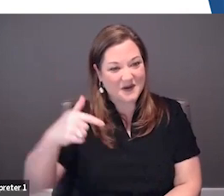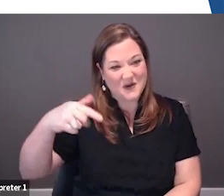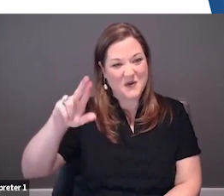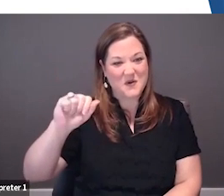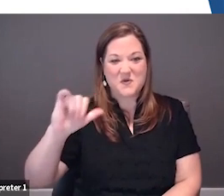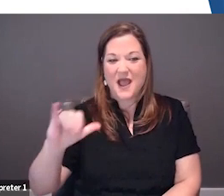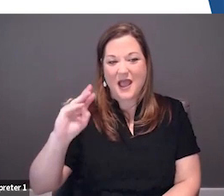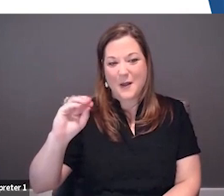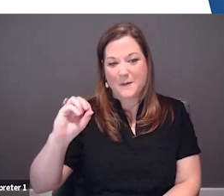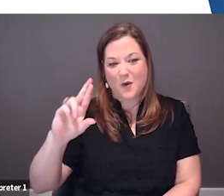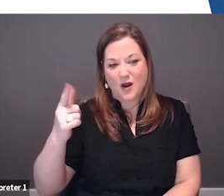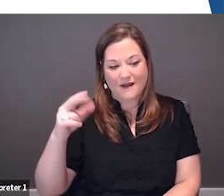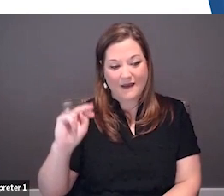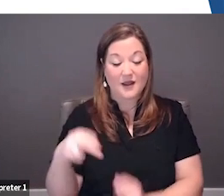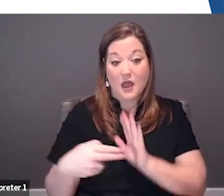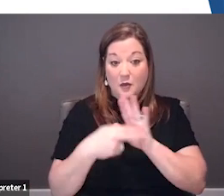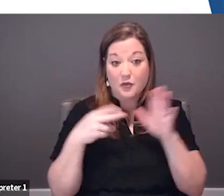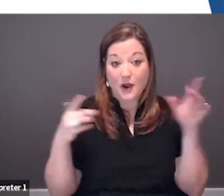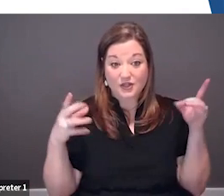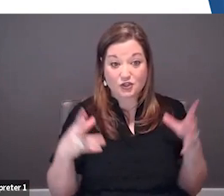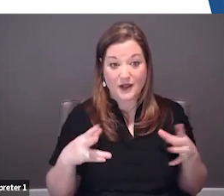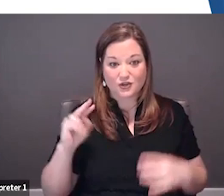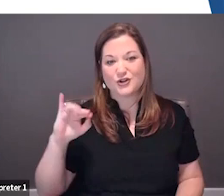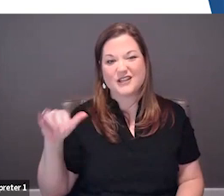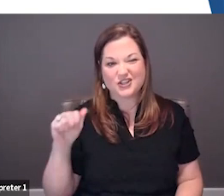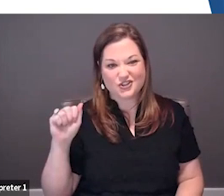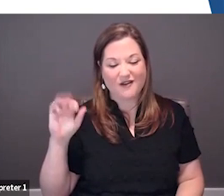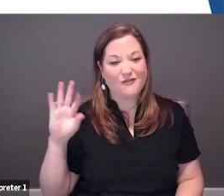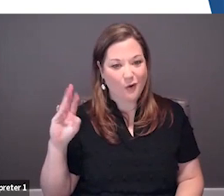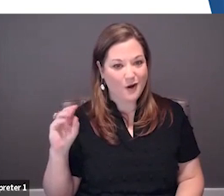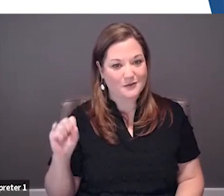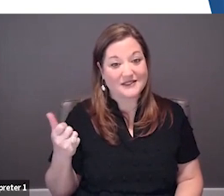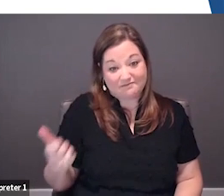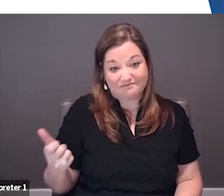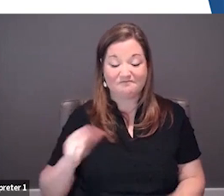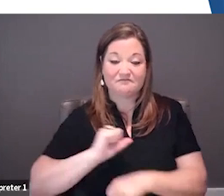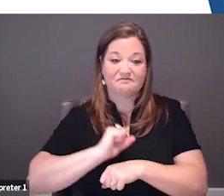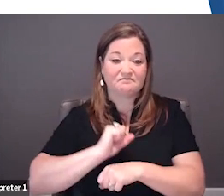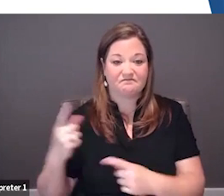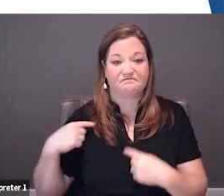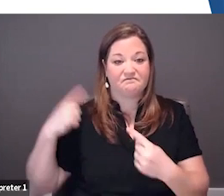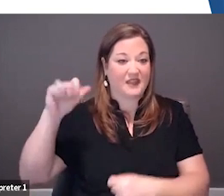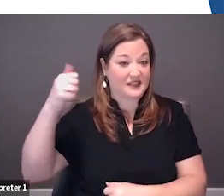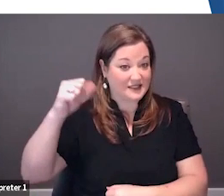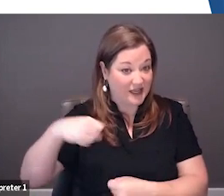Quay is the brand director at Ninja Forms, where he's worked for the better part of the last 10 years in various roles.